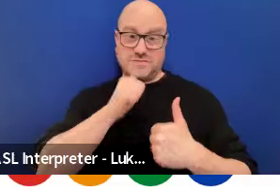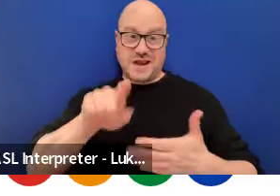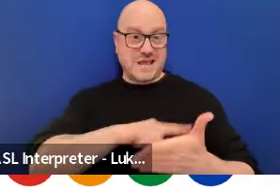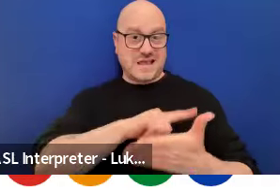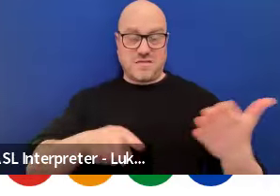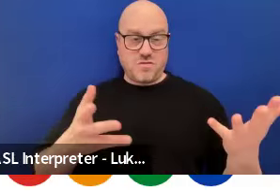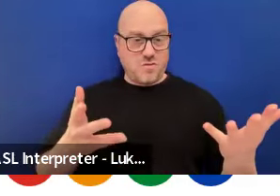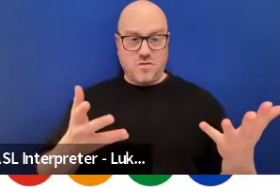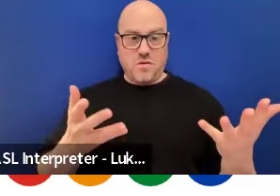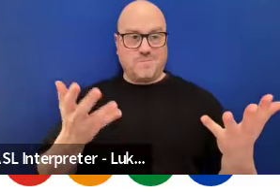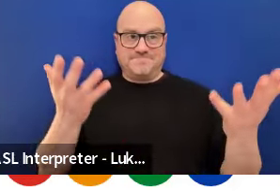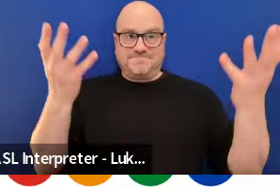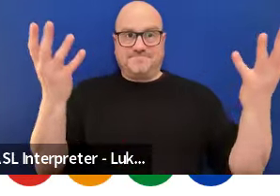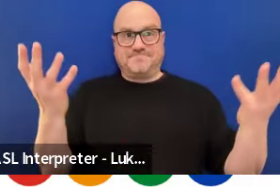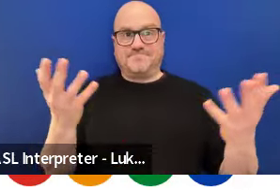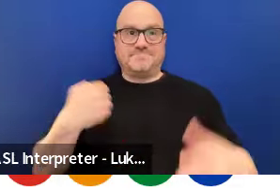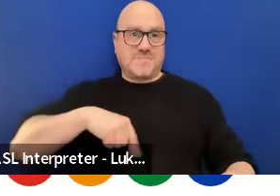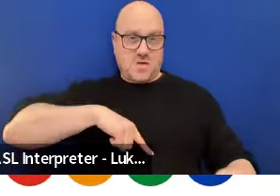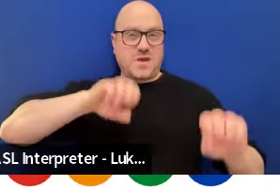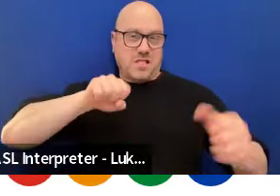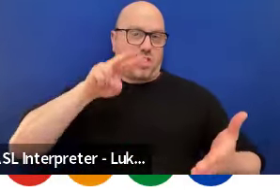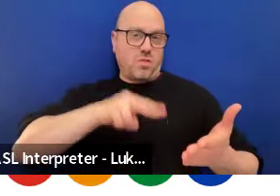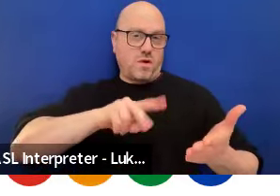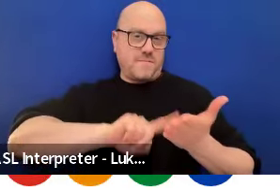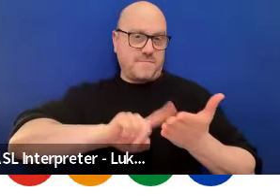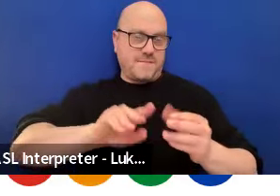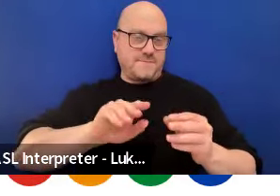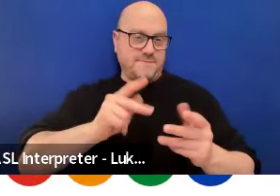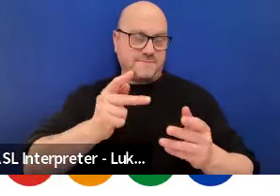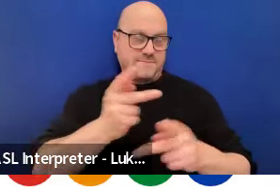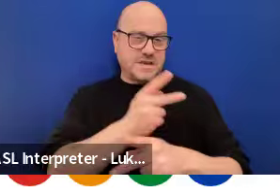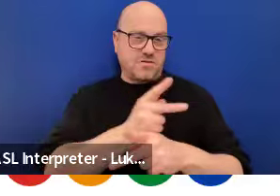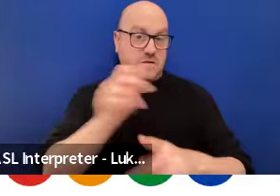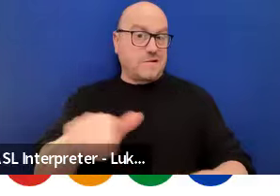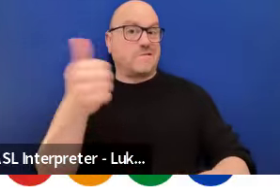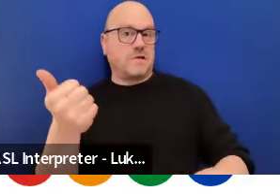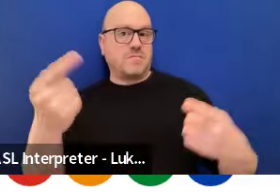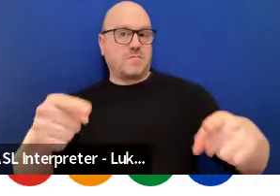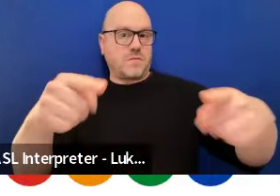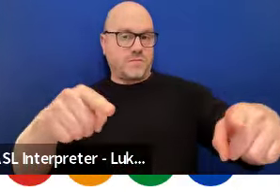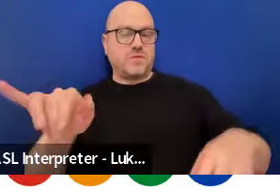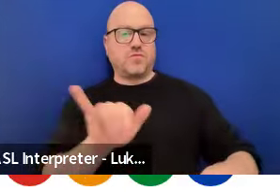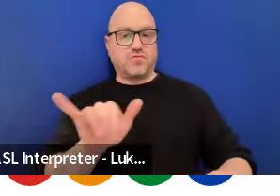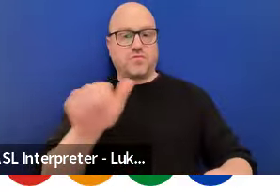THIS ONE I HAVEN'T HEARD ABOUT. TRIPS NOT GETTING CANCELLED.